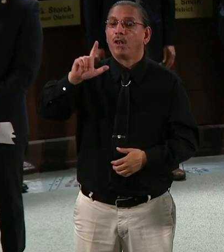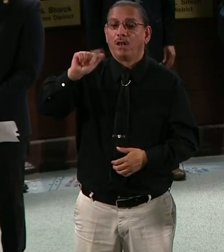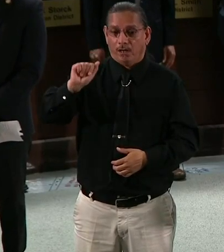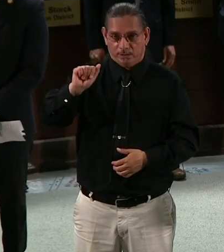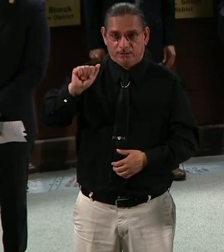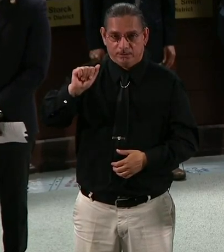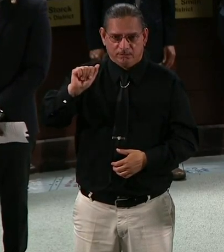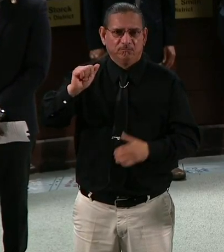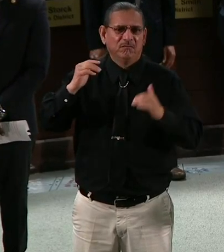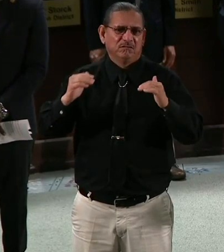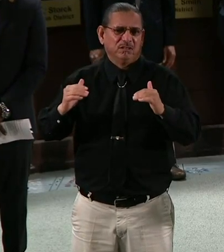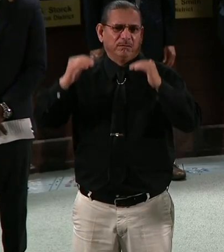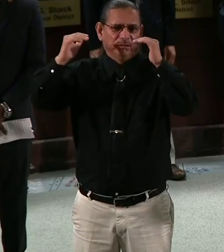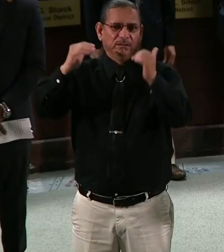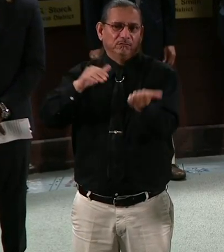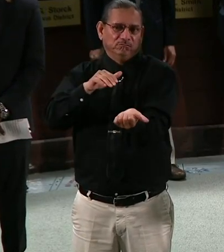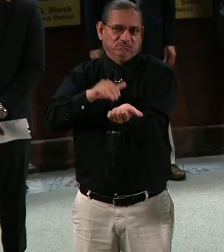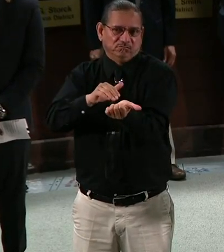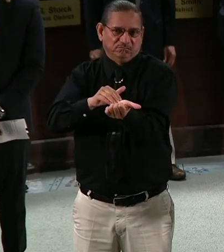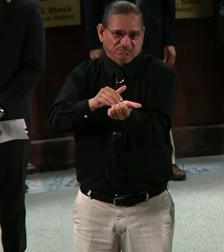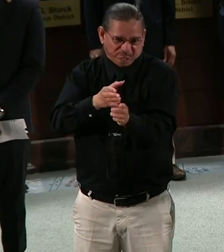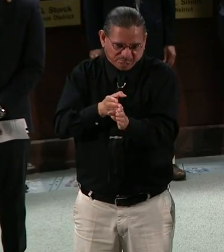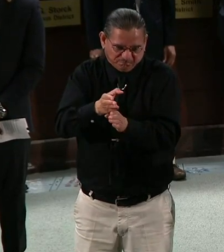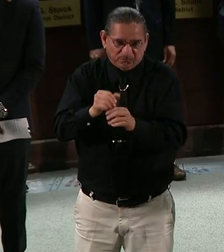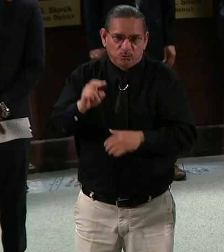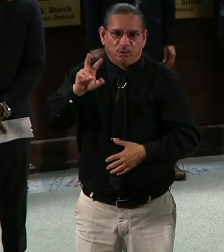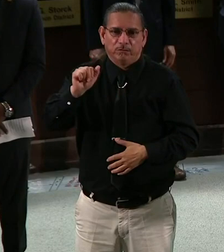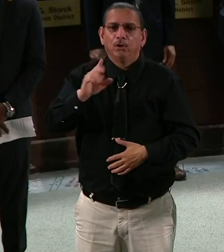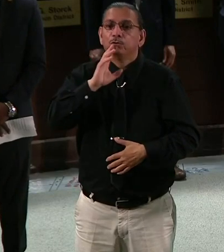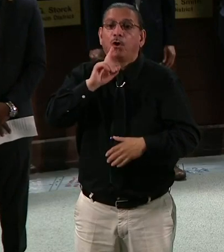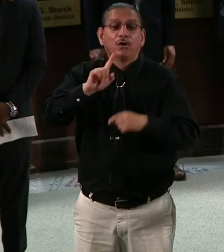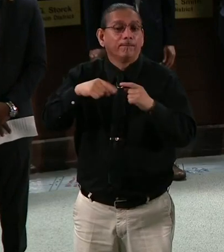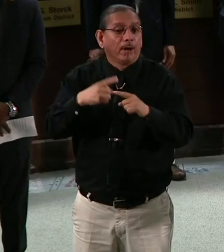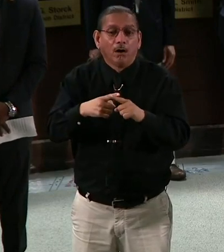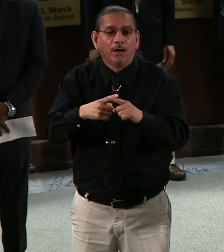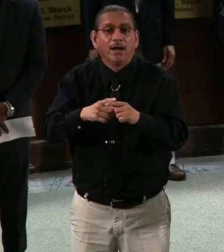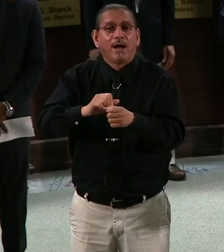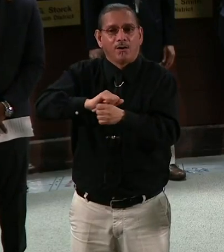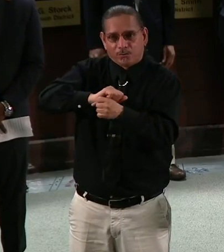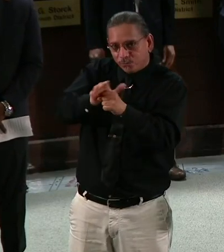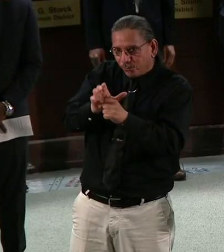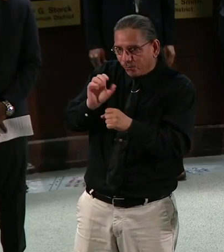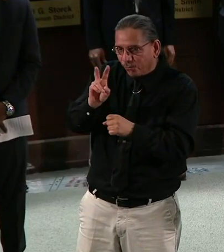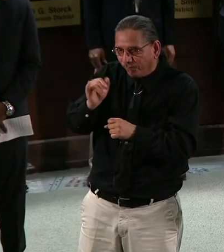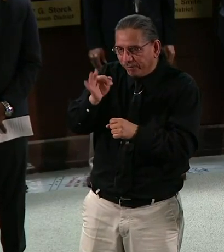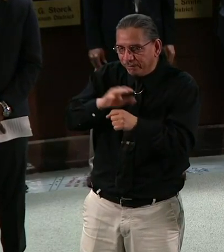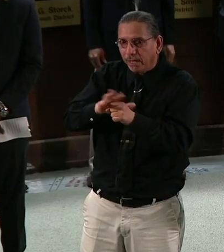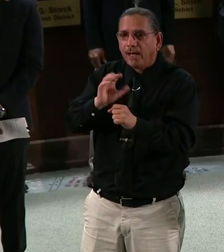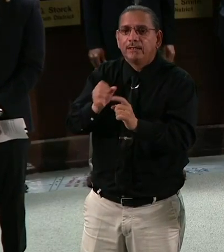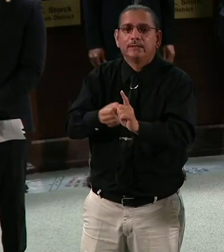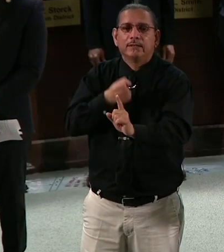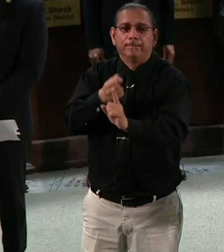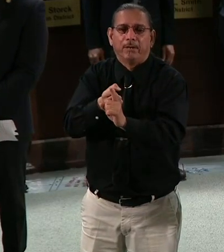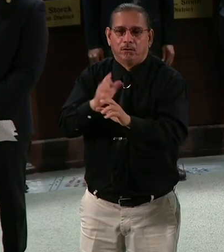SURGE ROMO HE IS. STAYING OFF